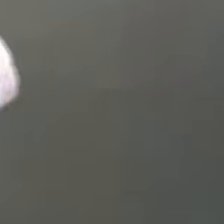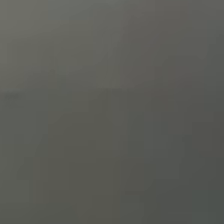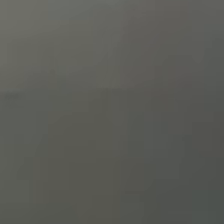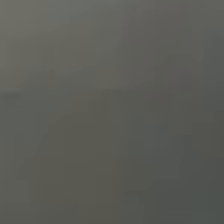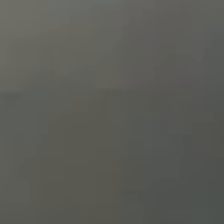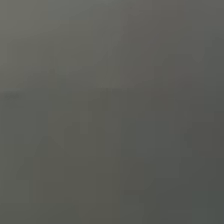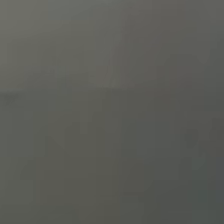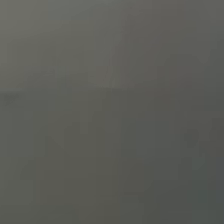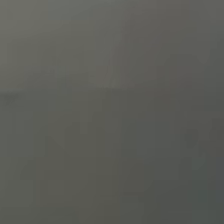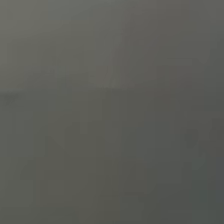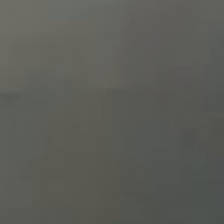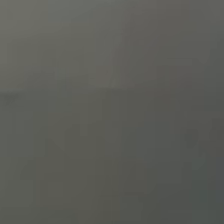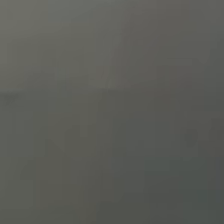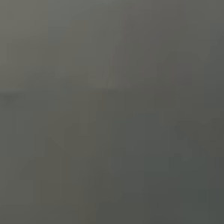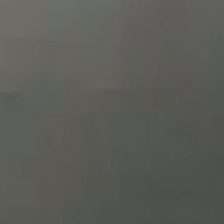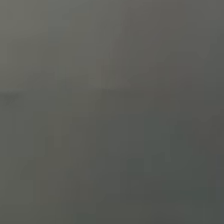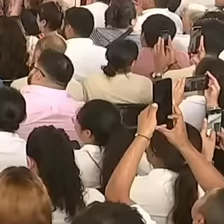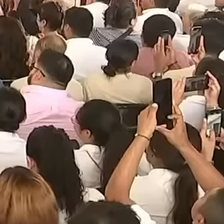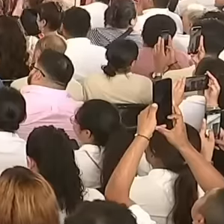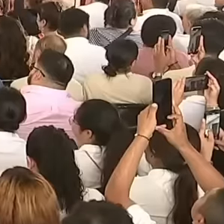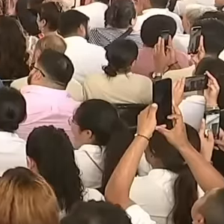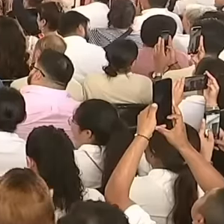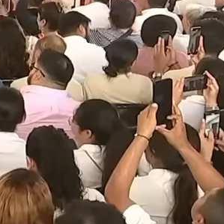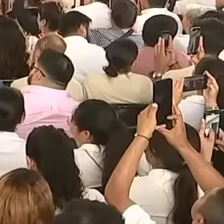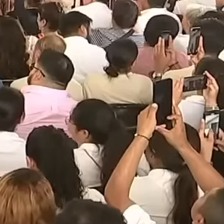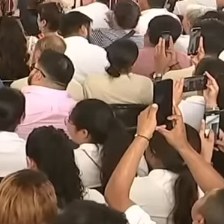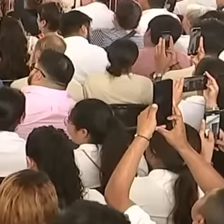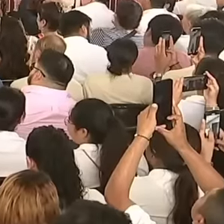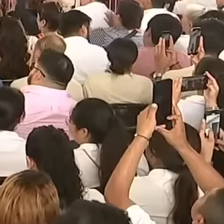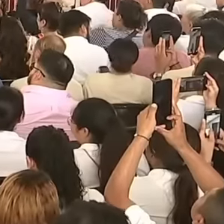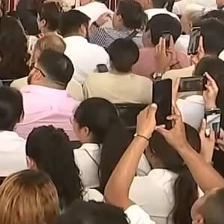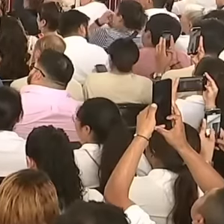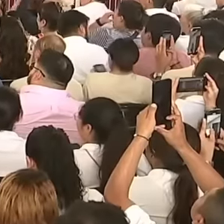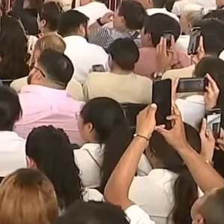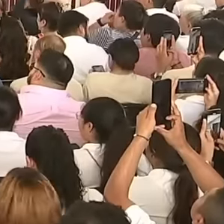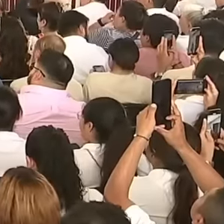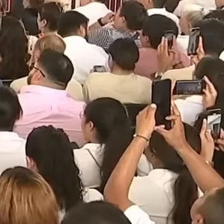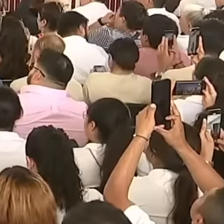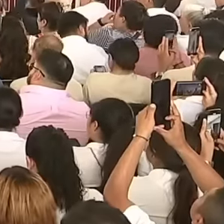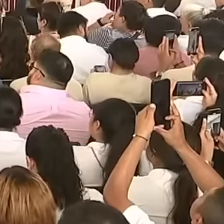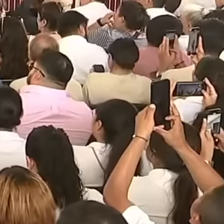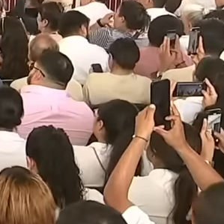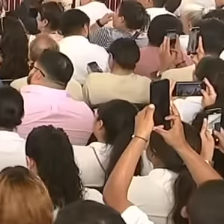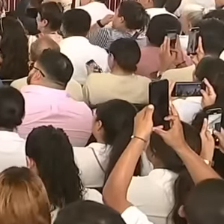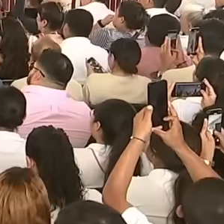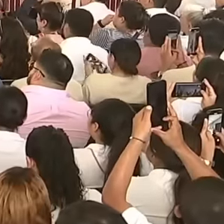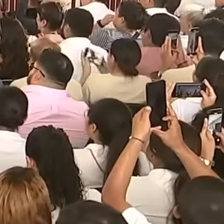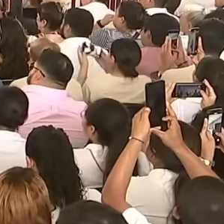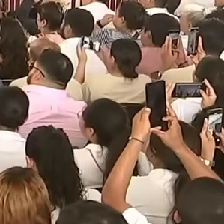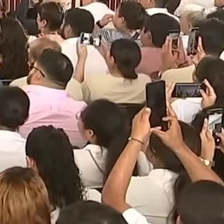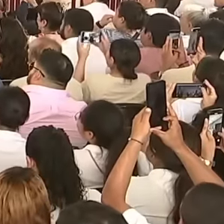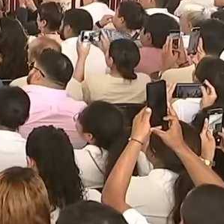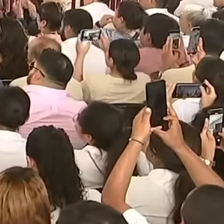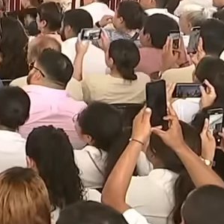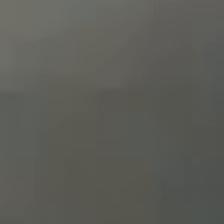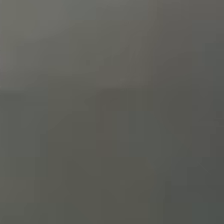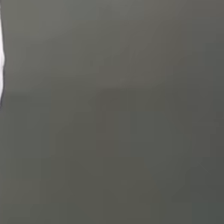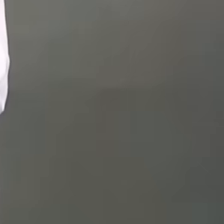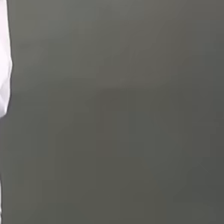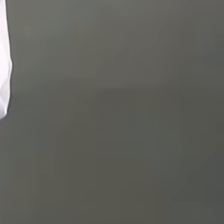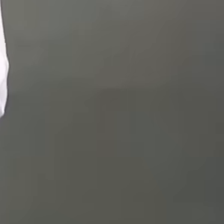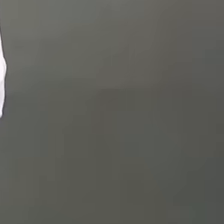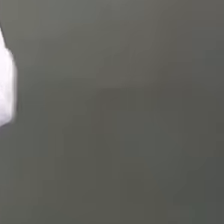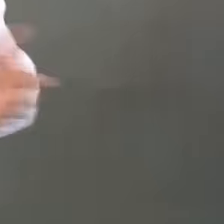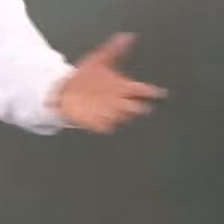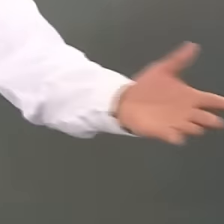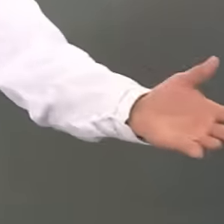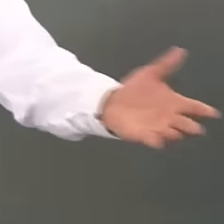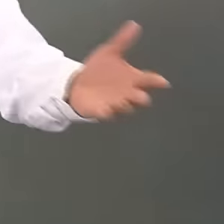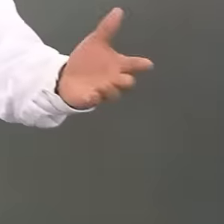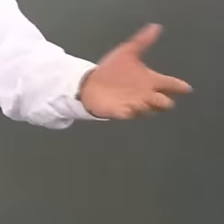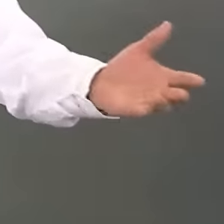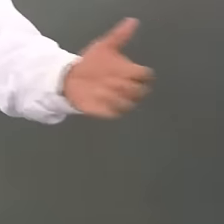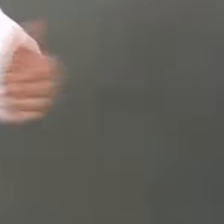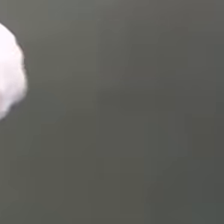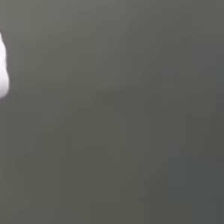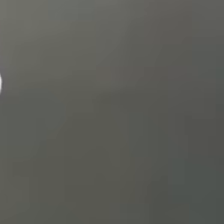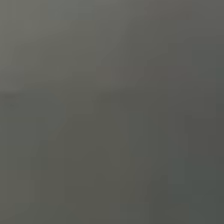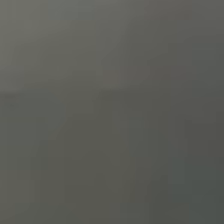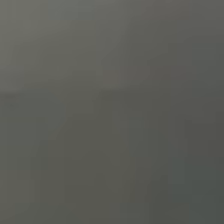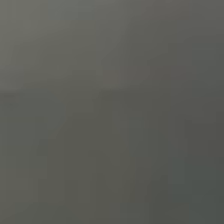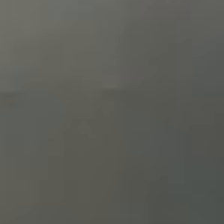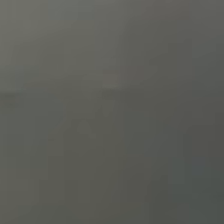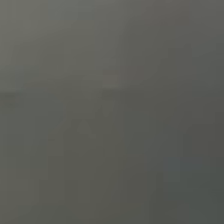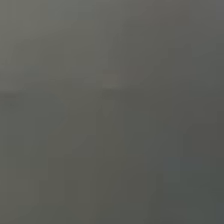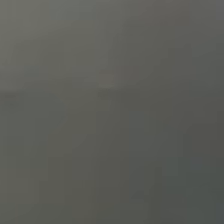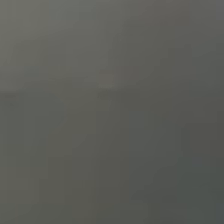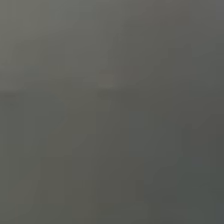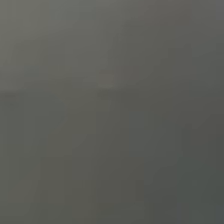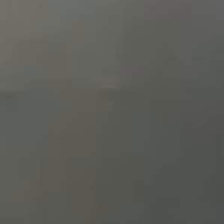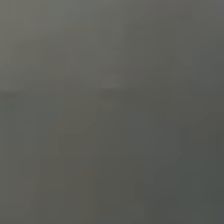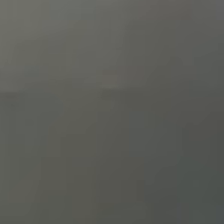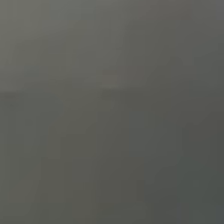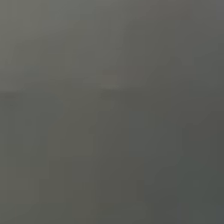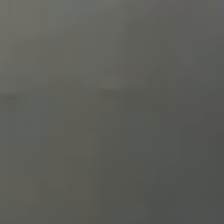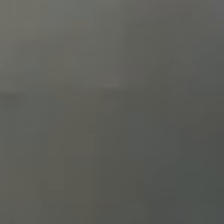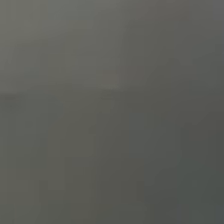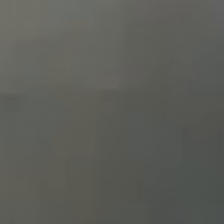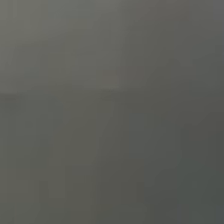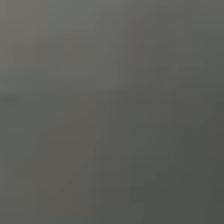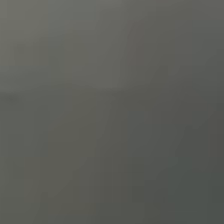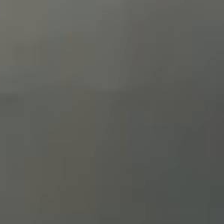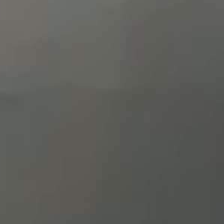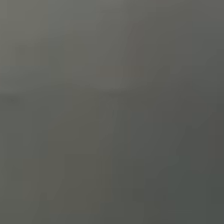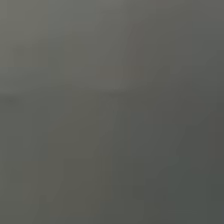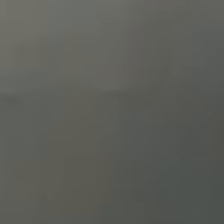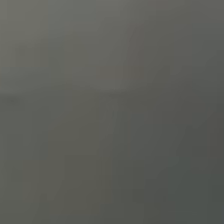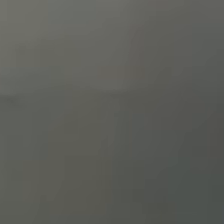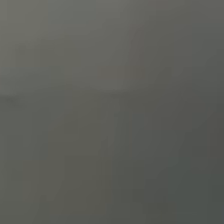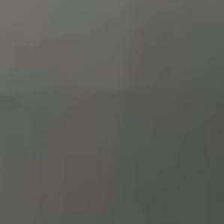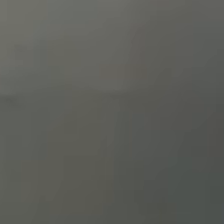said because what are we talking about if everything is already quite clear what